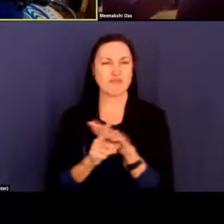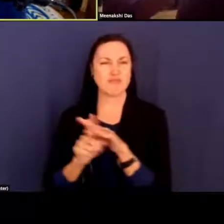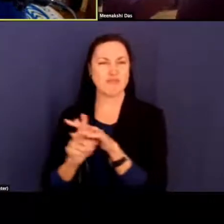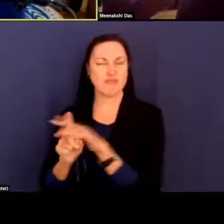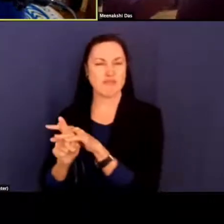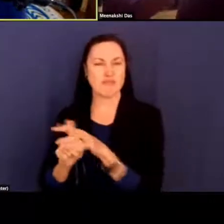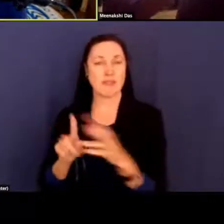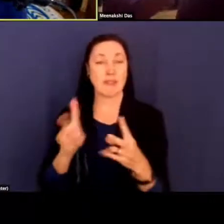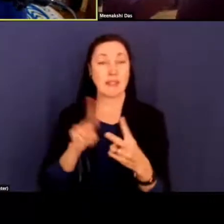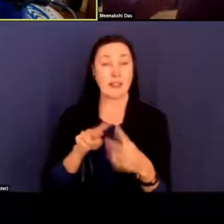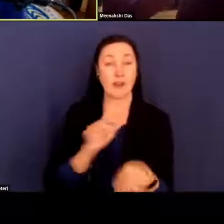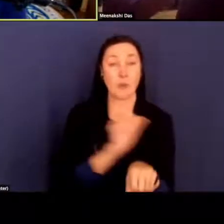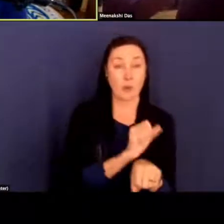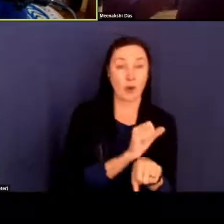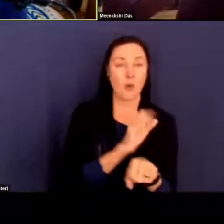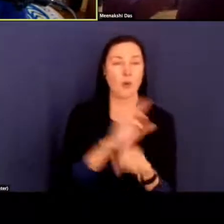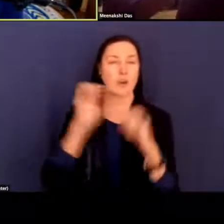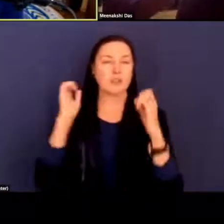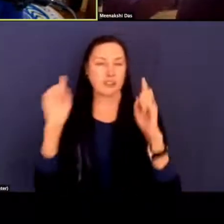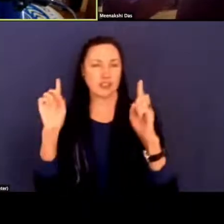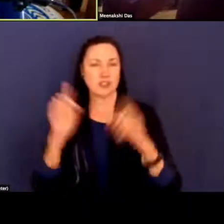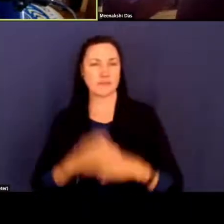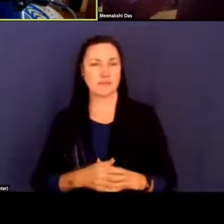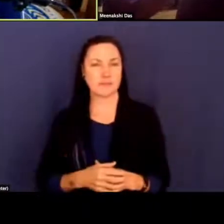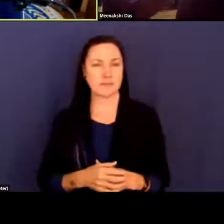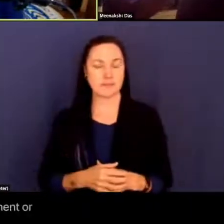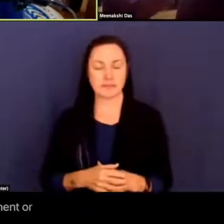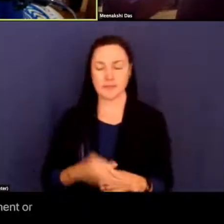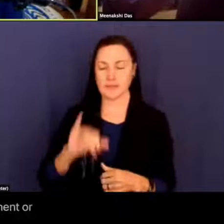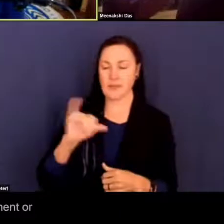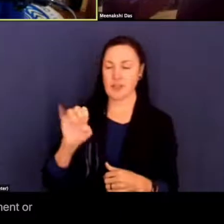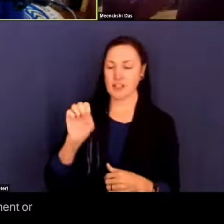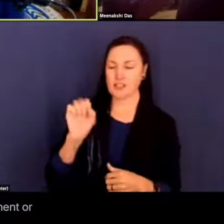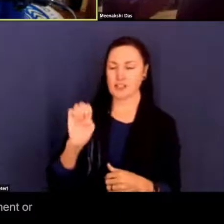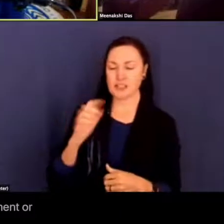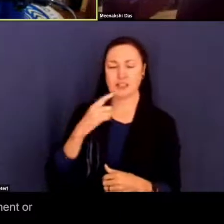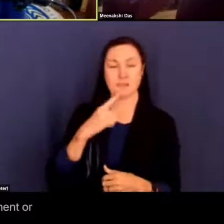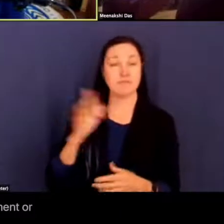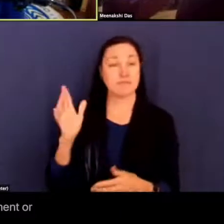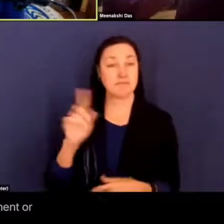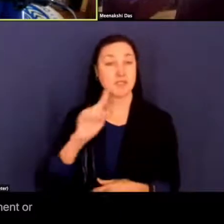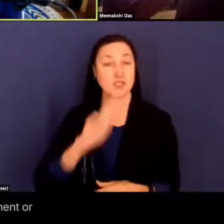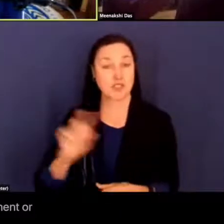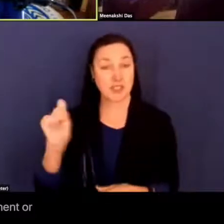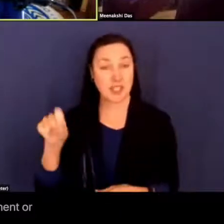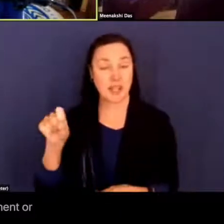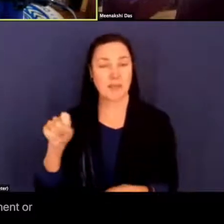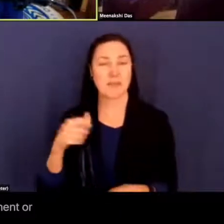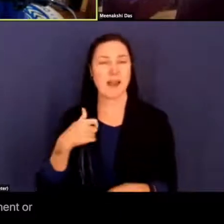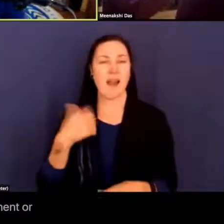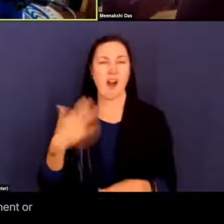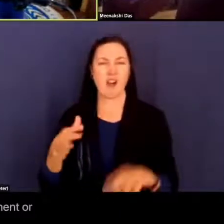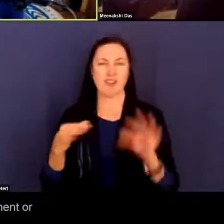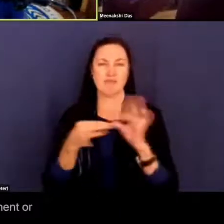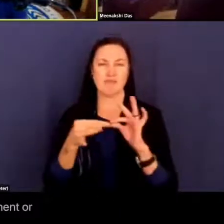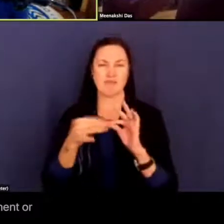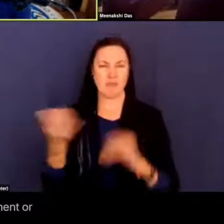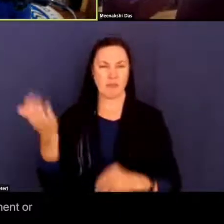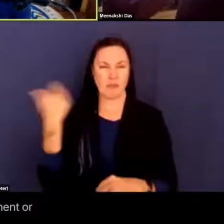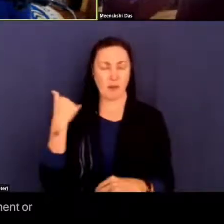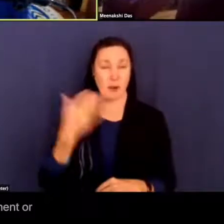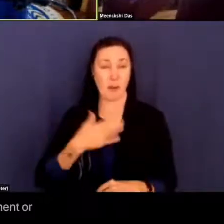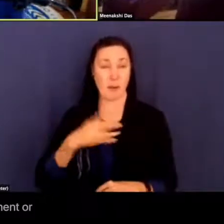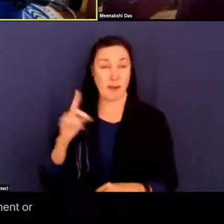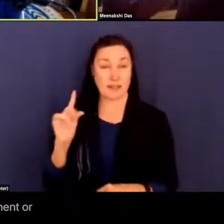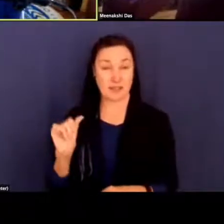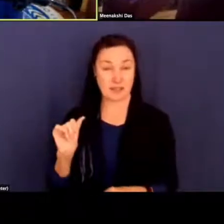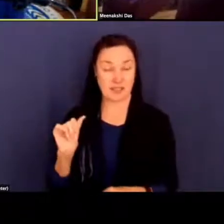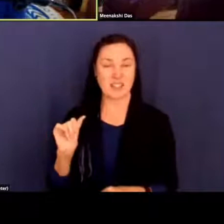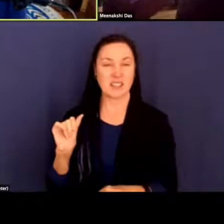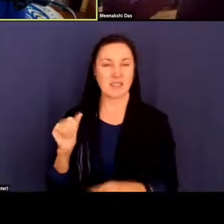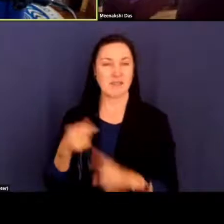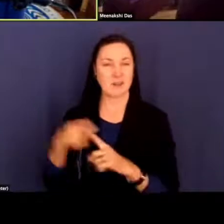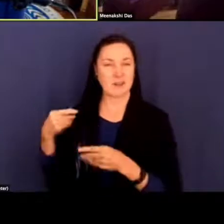Sure, so as I mentioned before, while my disability is genetic and I was born with it I